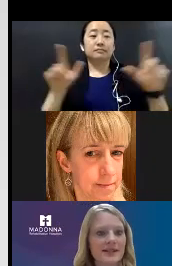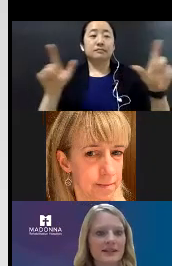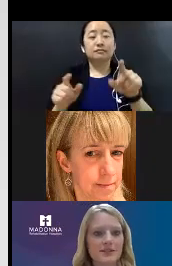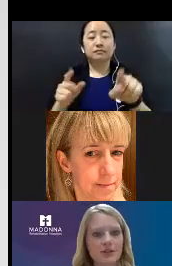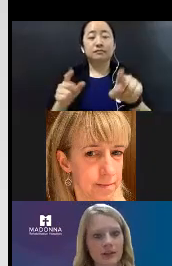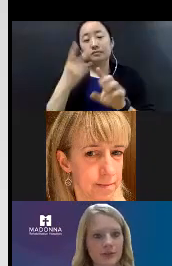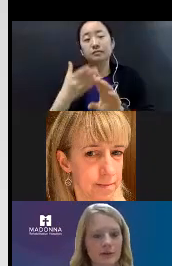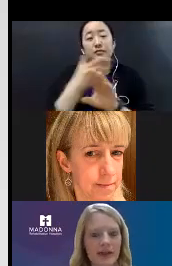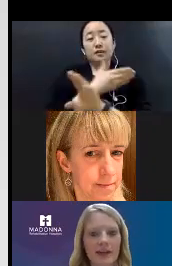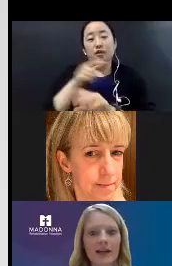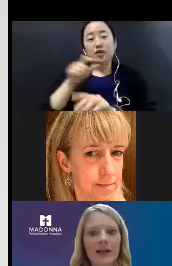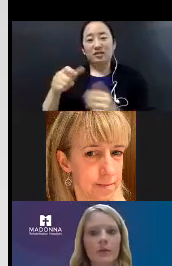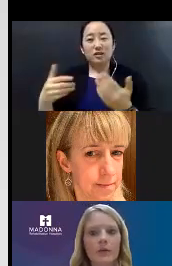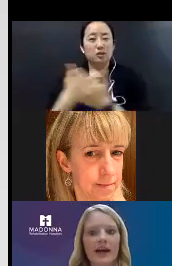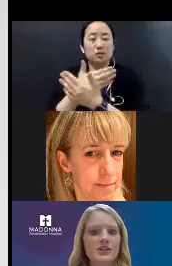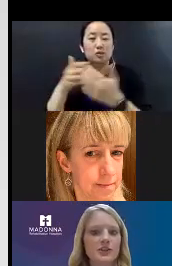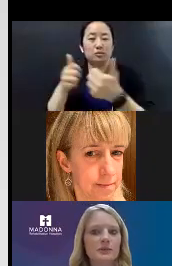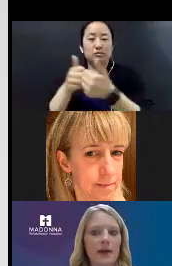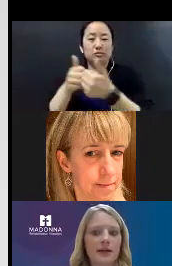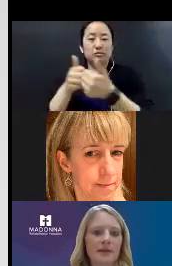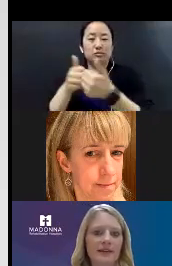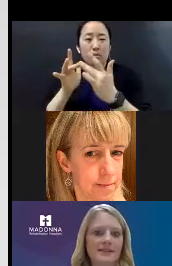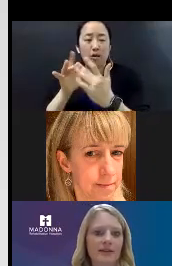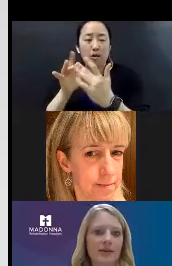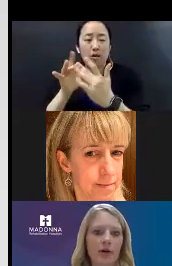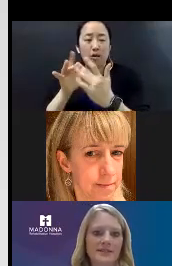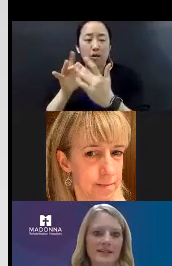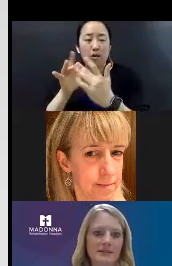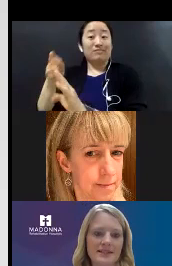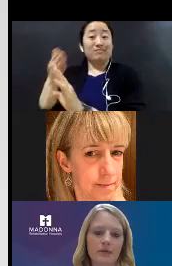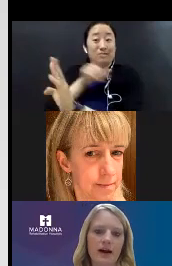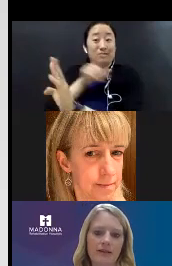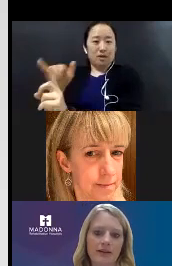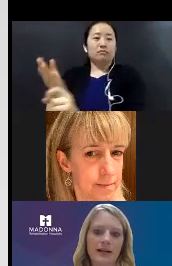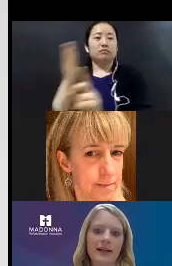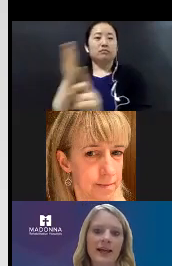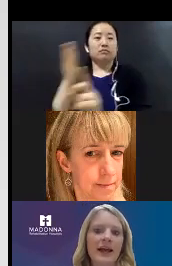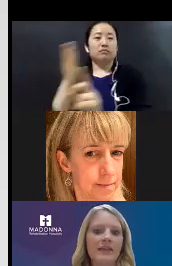THIS NEW VIRTUAL METHOD WE HAD TWO PRIMARY METHODS OF HOME ASSESSMENTS THAT WE OFFERED.